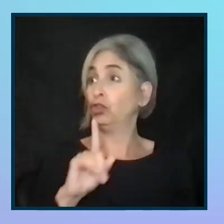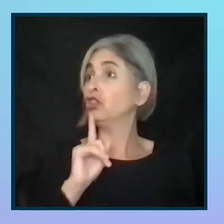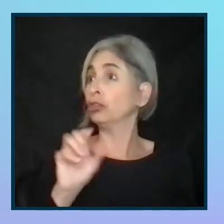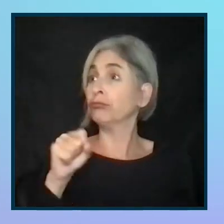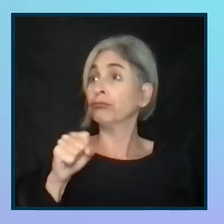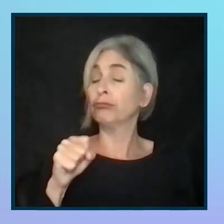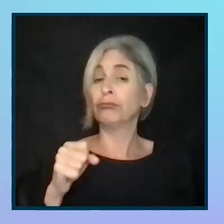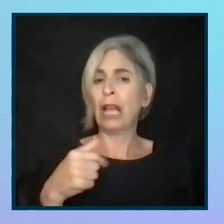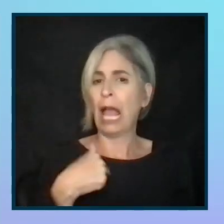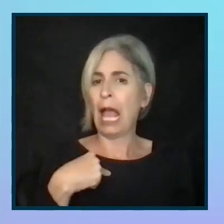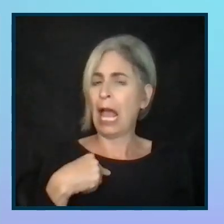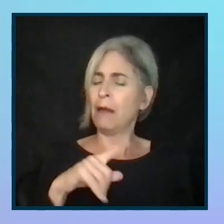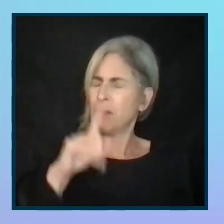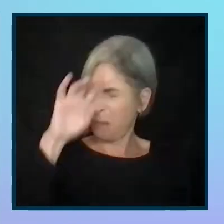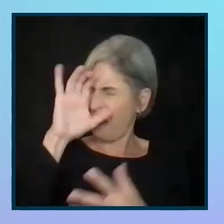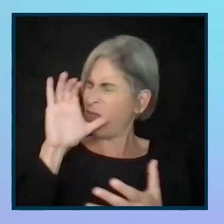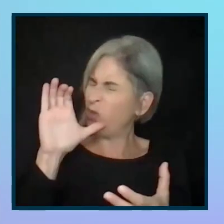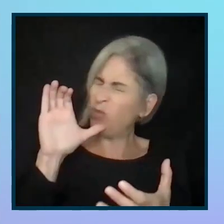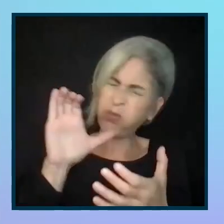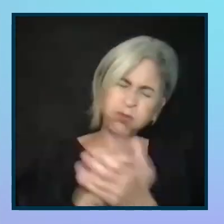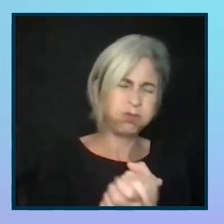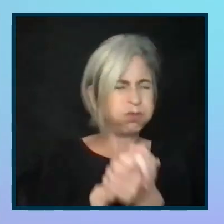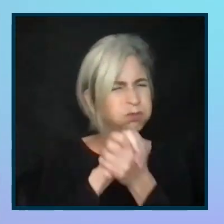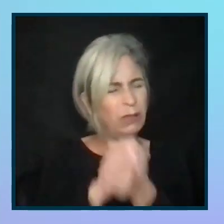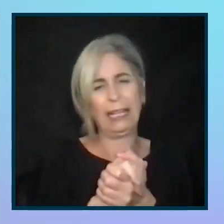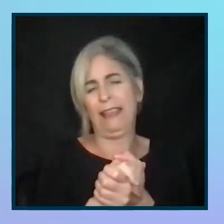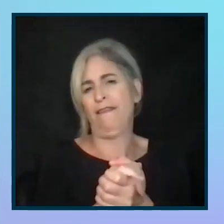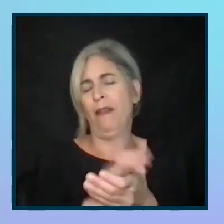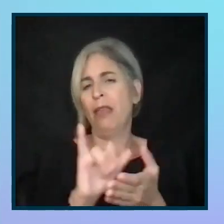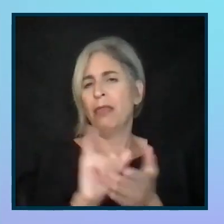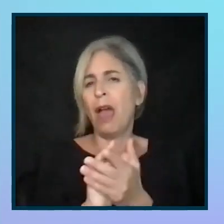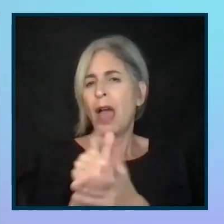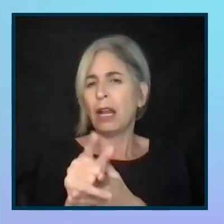I firmly believe that the earlier